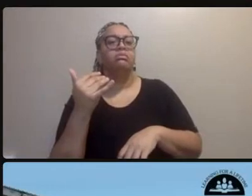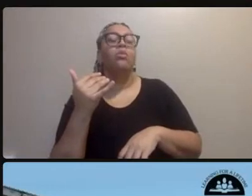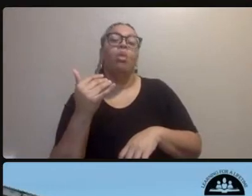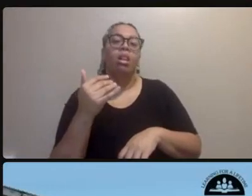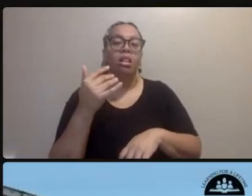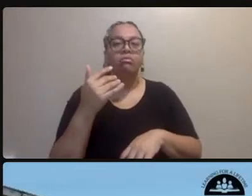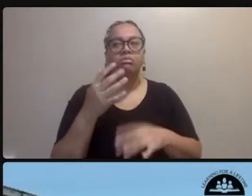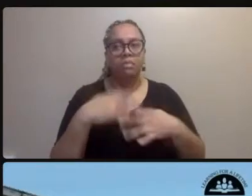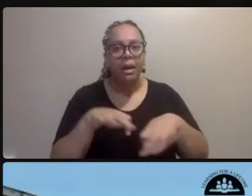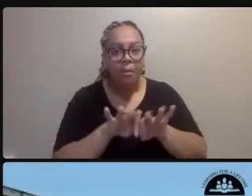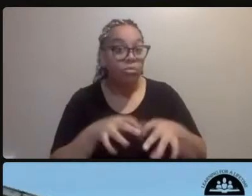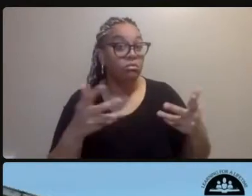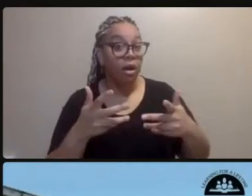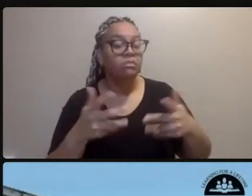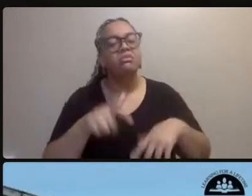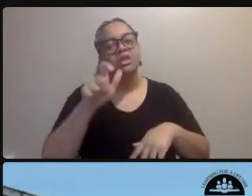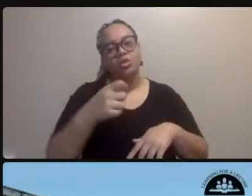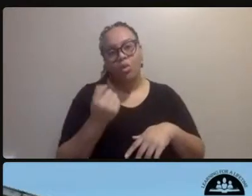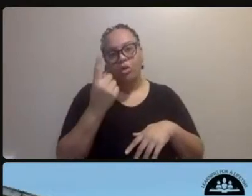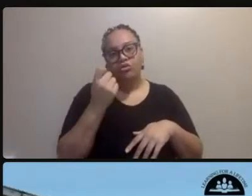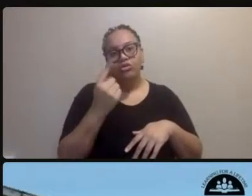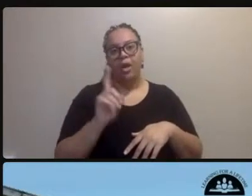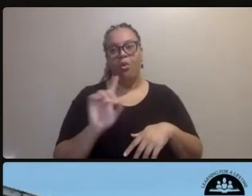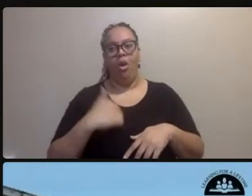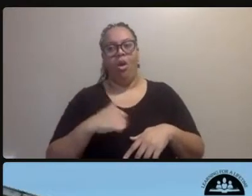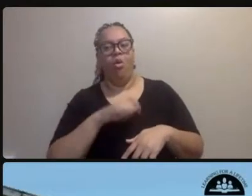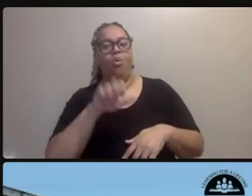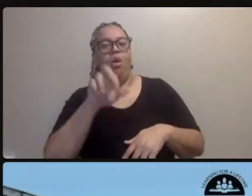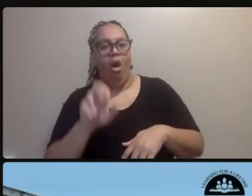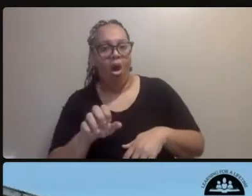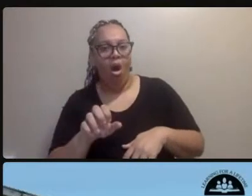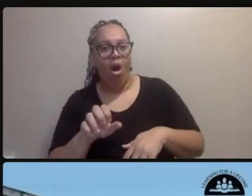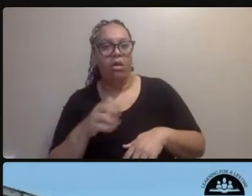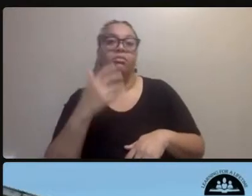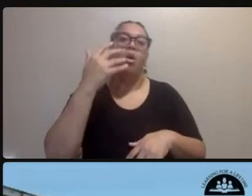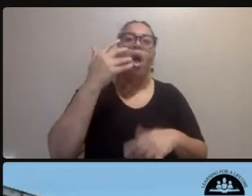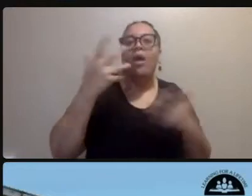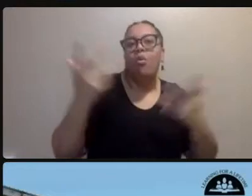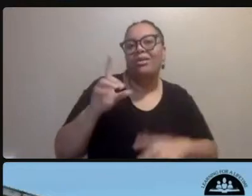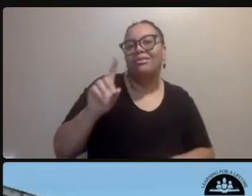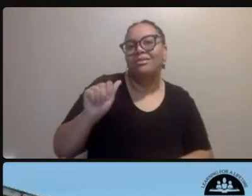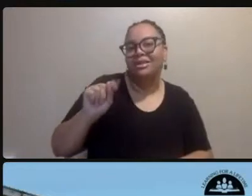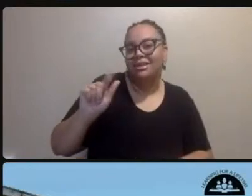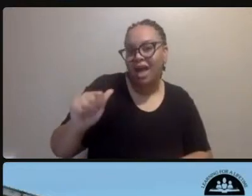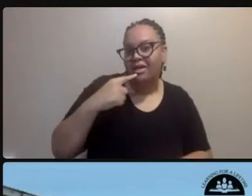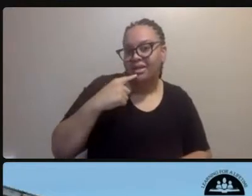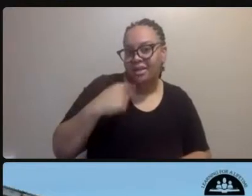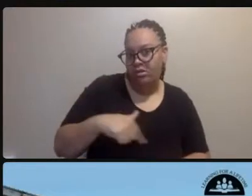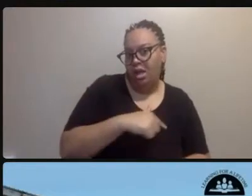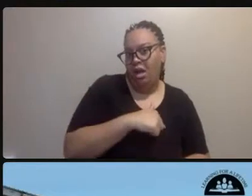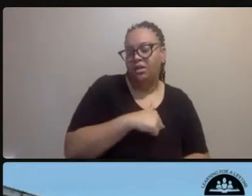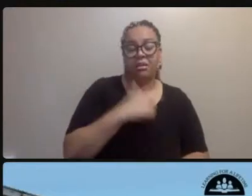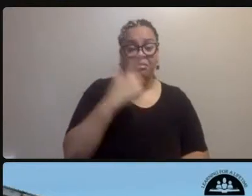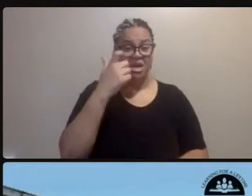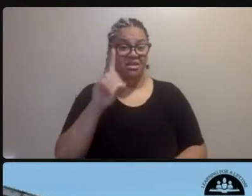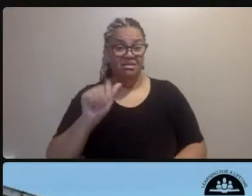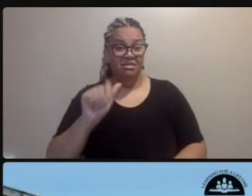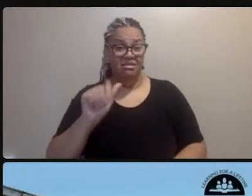THE BASELINE OF WHERE WE'RE AT CURRENTLY. IT'S IMPORTANT THEREFORE TO MAKE SURE THAT WE FIRST